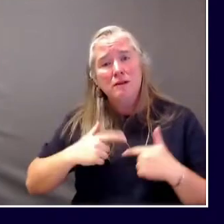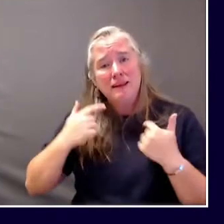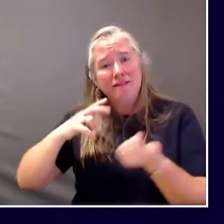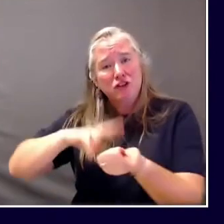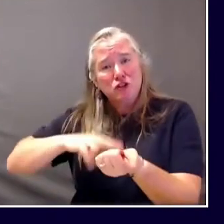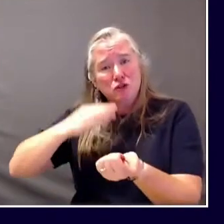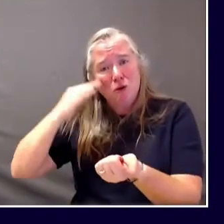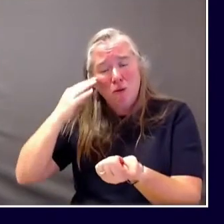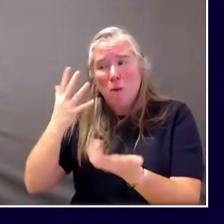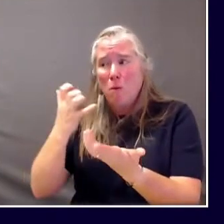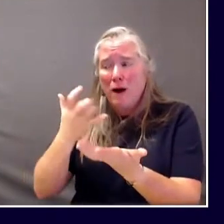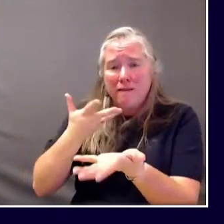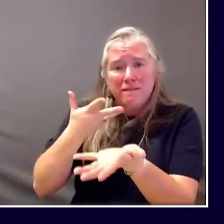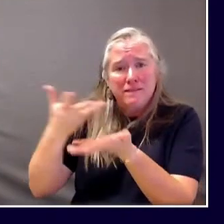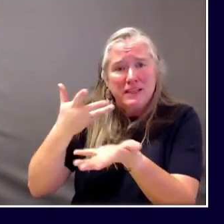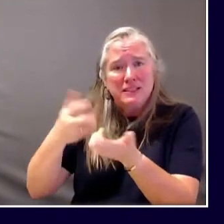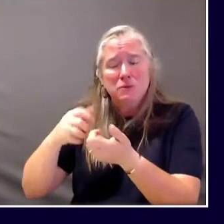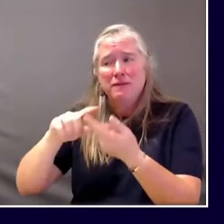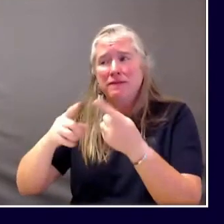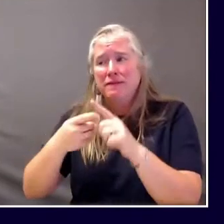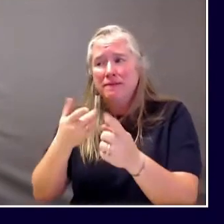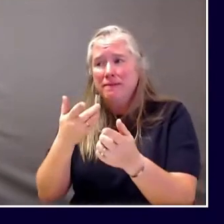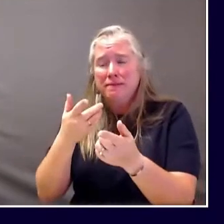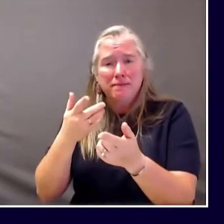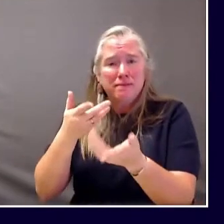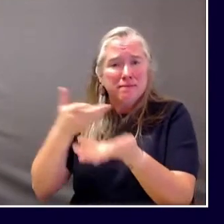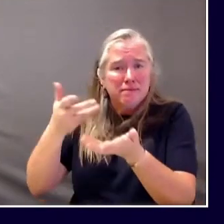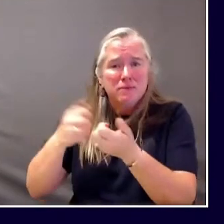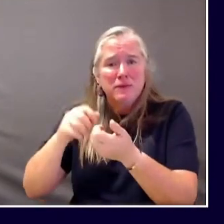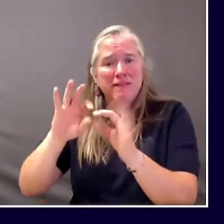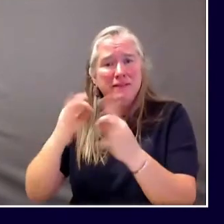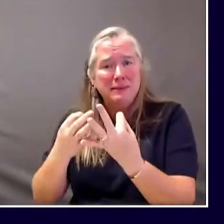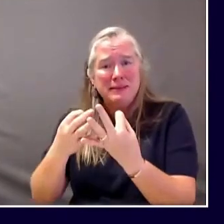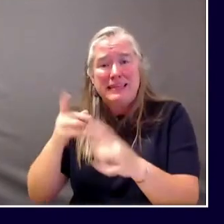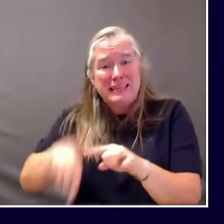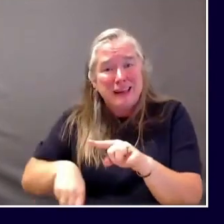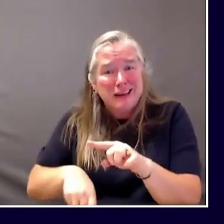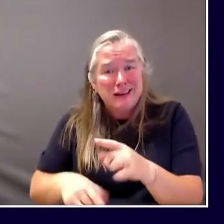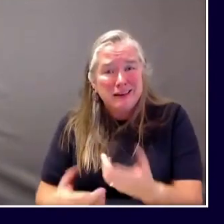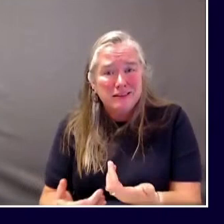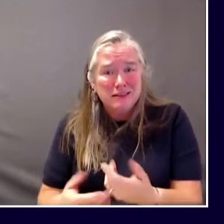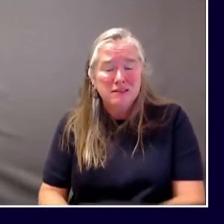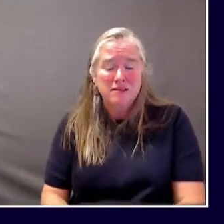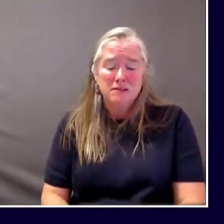visit other people want to be